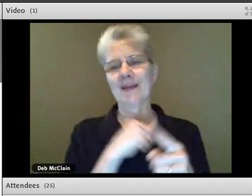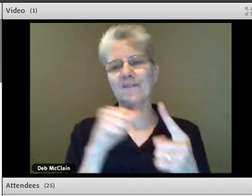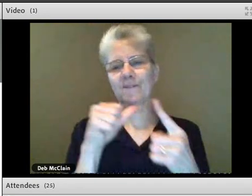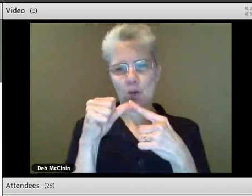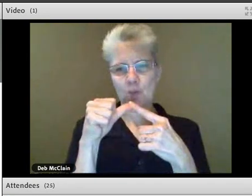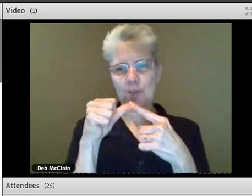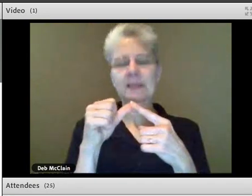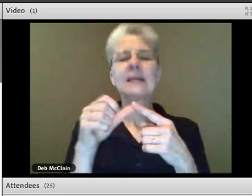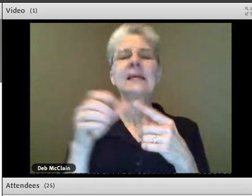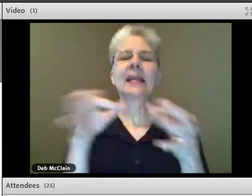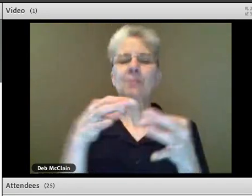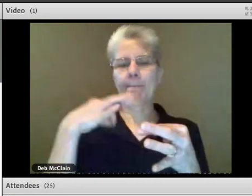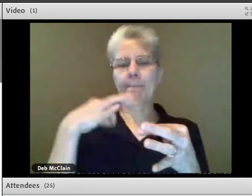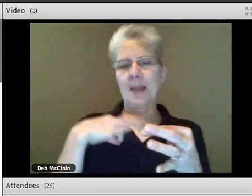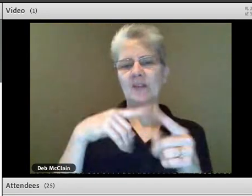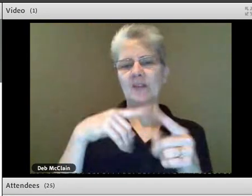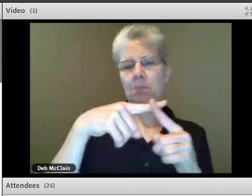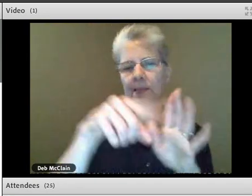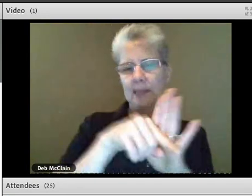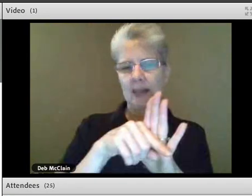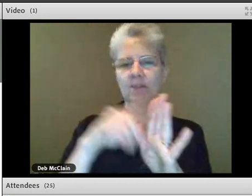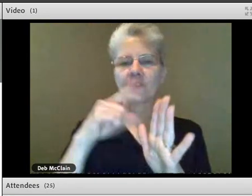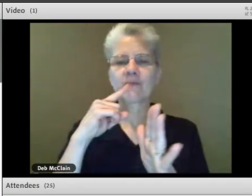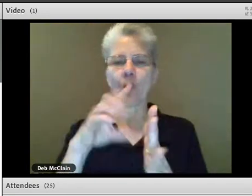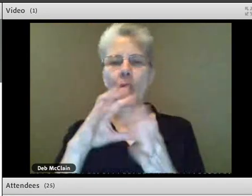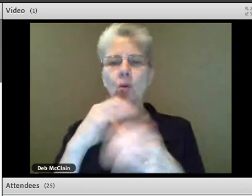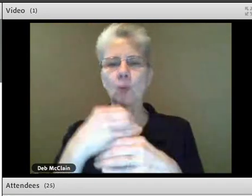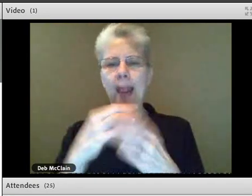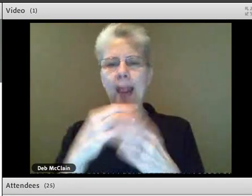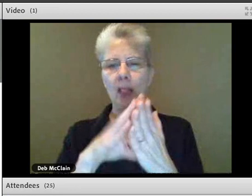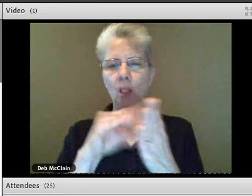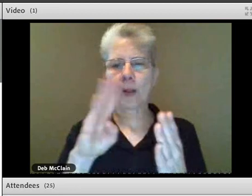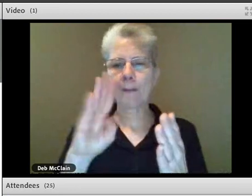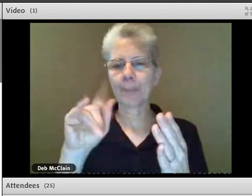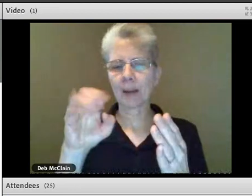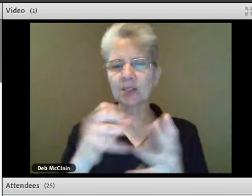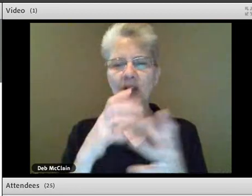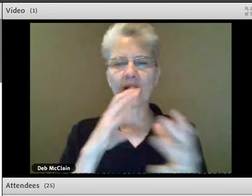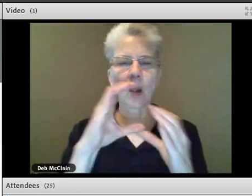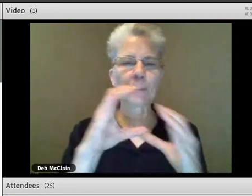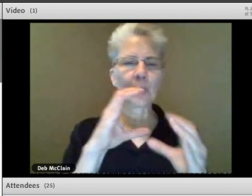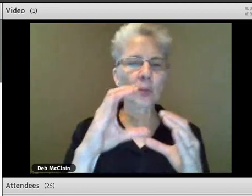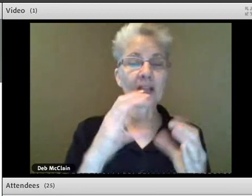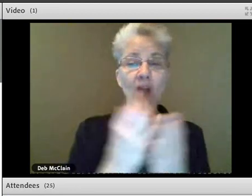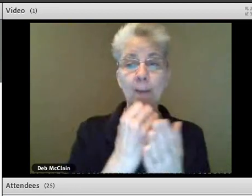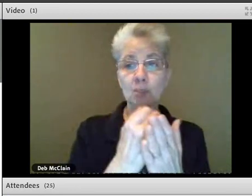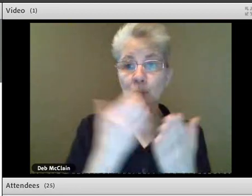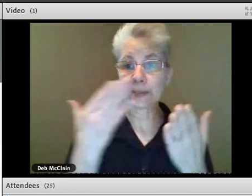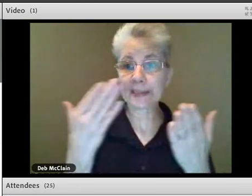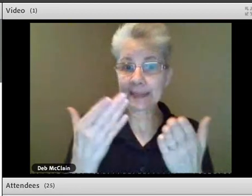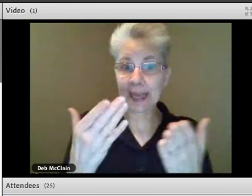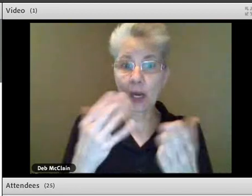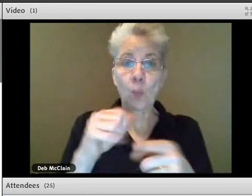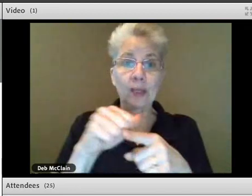explain the benefits and creative learning buckets. So, "Hey, there's a lot of communications opportunities here. We can help train you better.